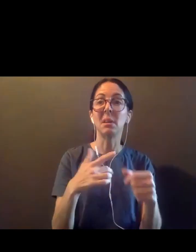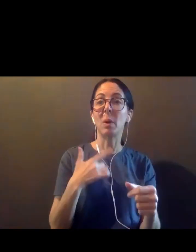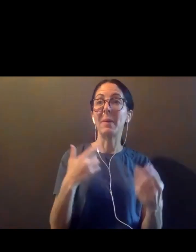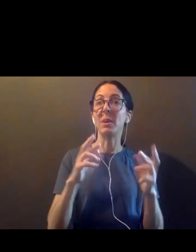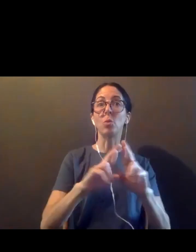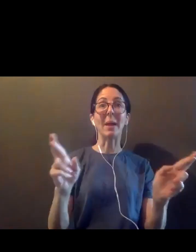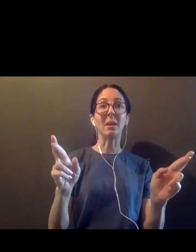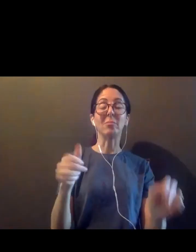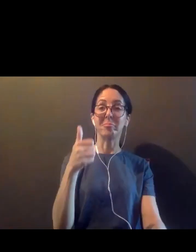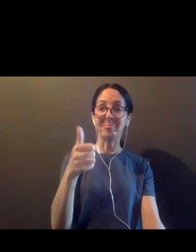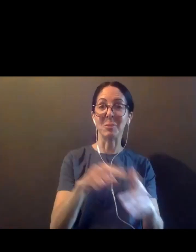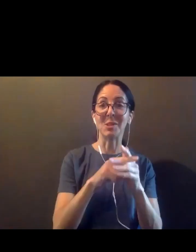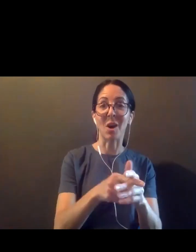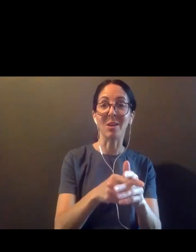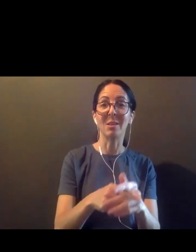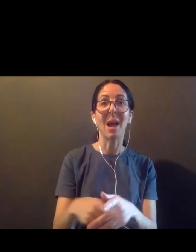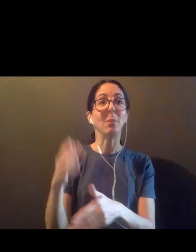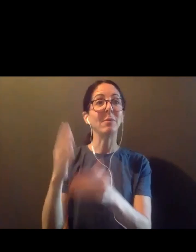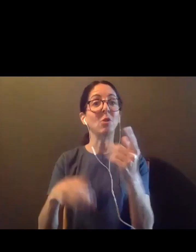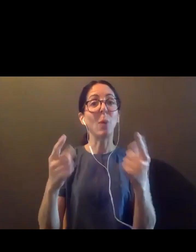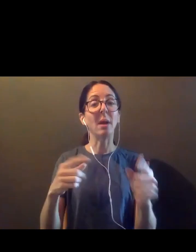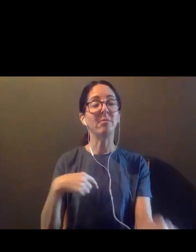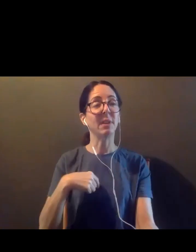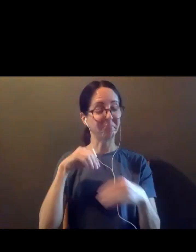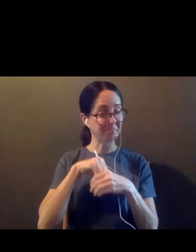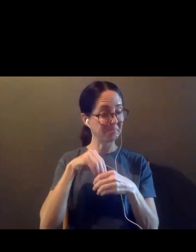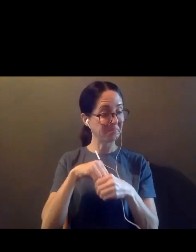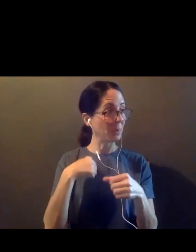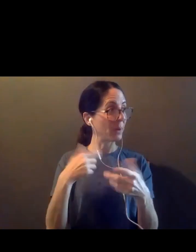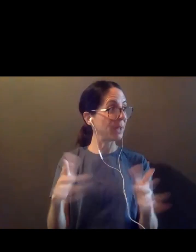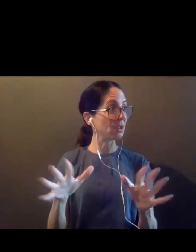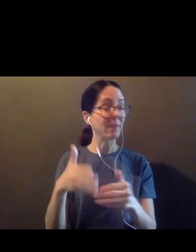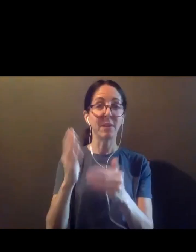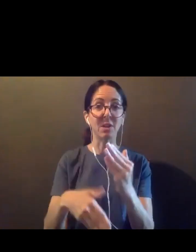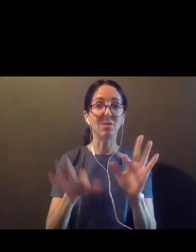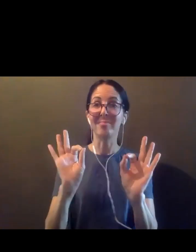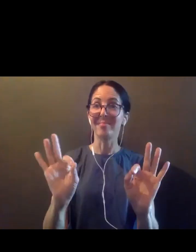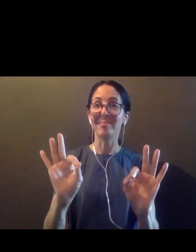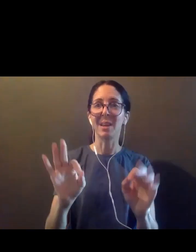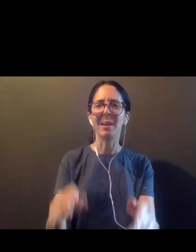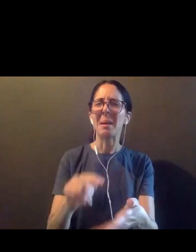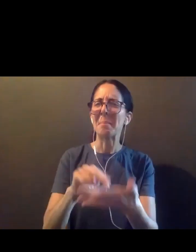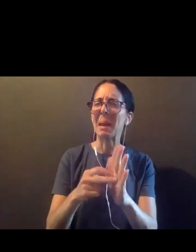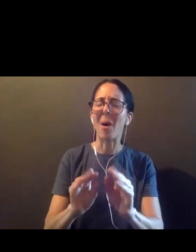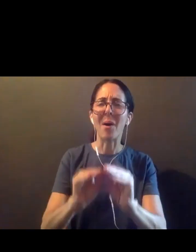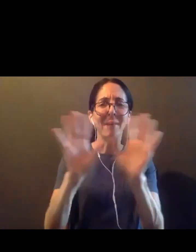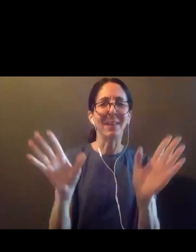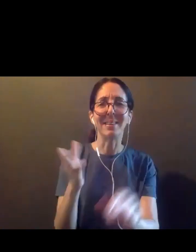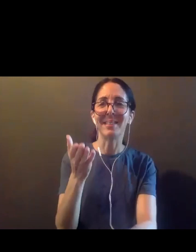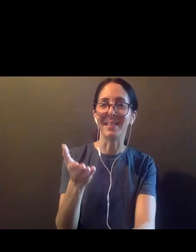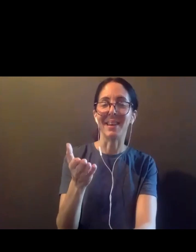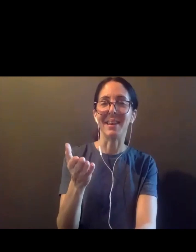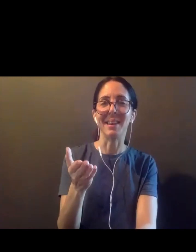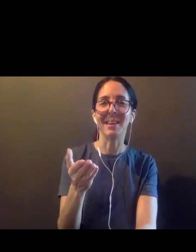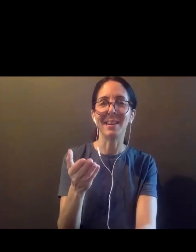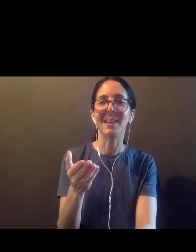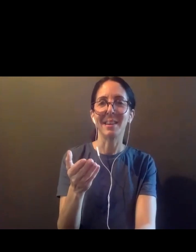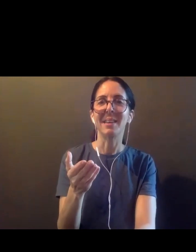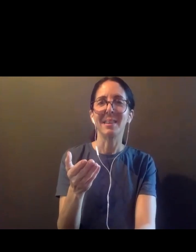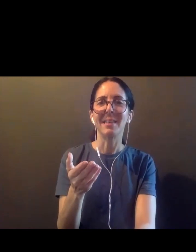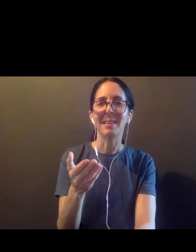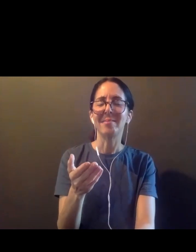You know I think that tells us truly some of the things that were part of the challenges